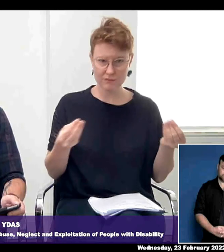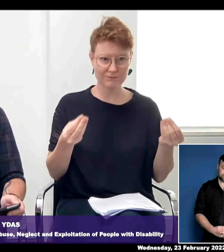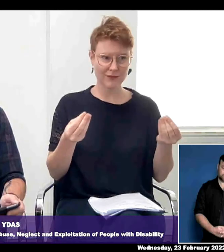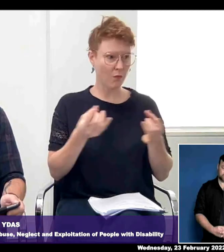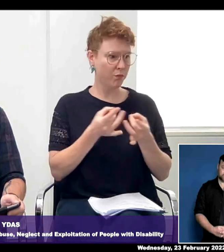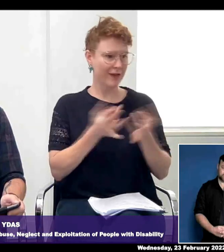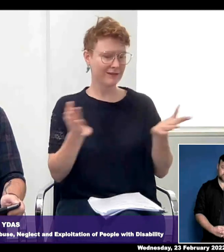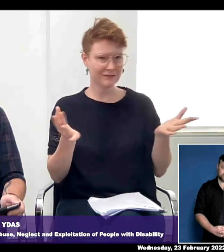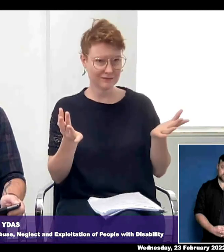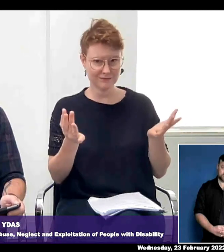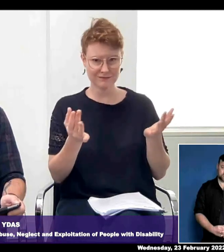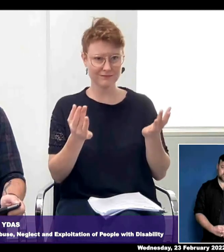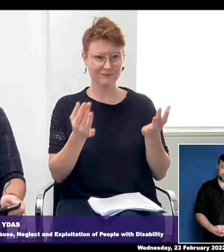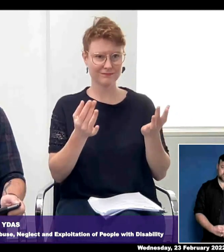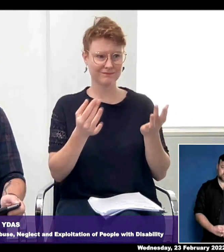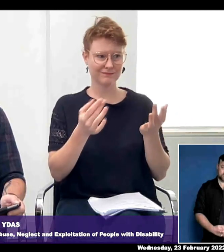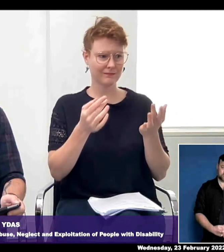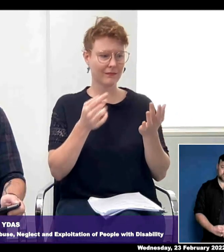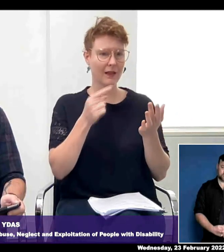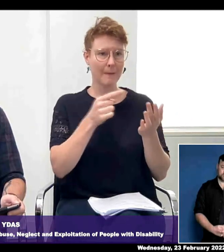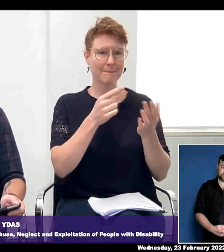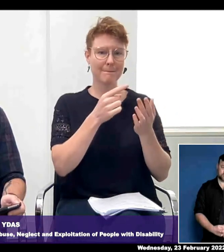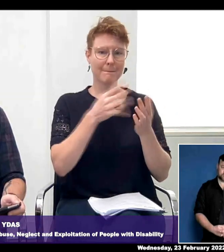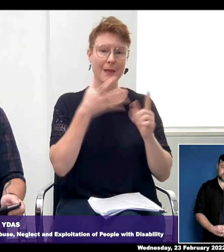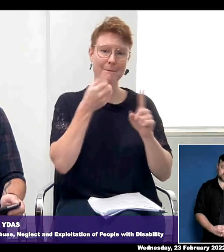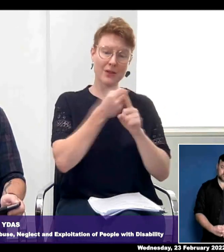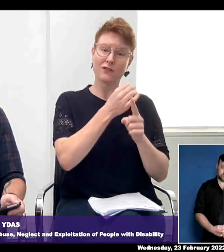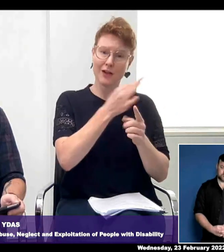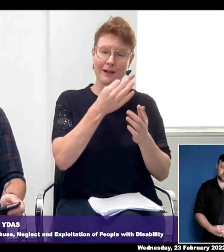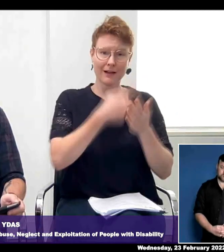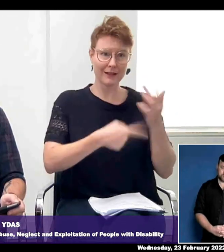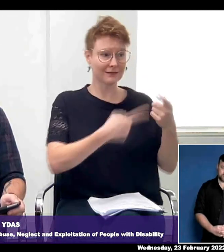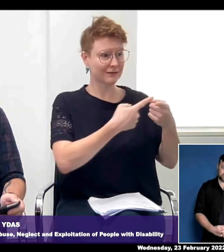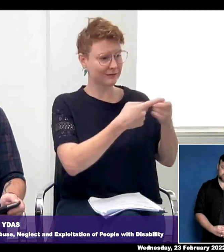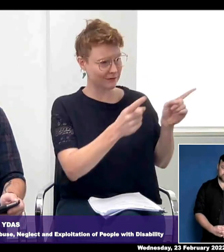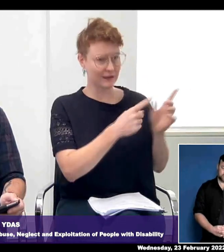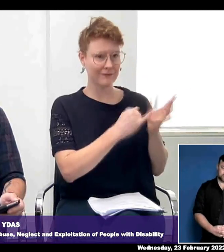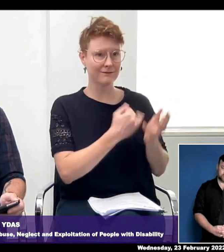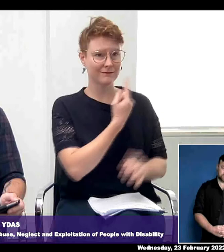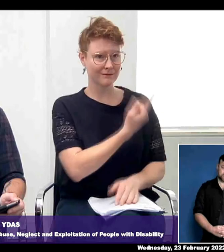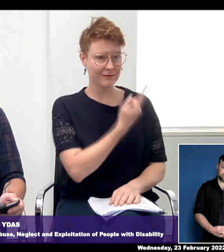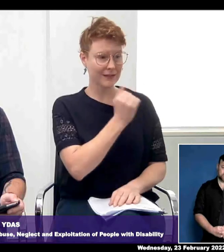able to develop, we see these gaps, and often their hard efforts go to waste because